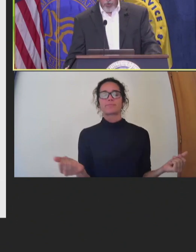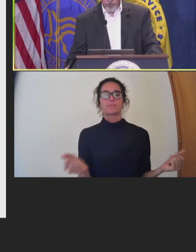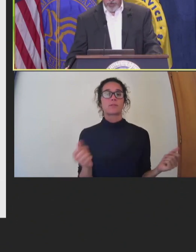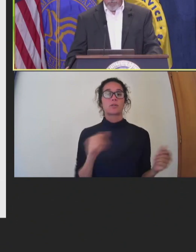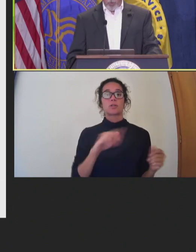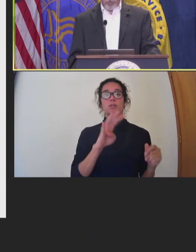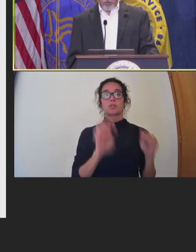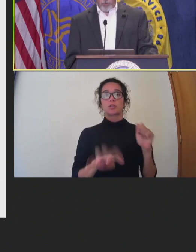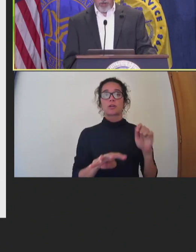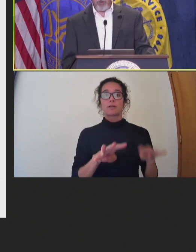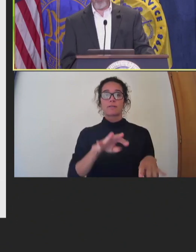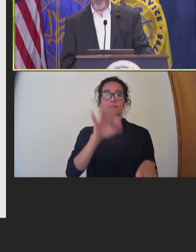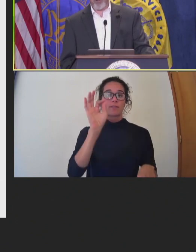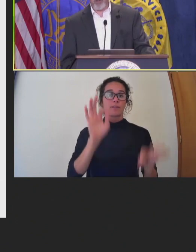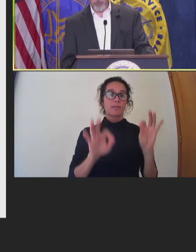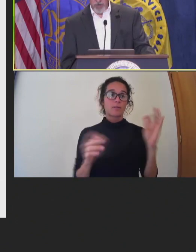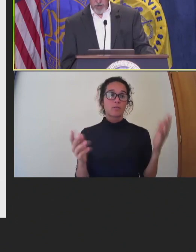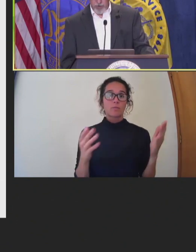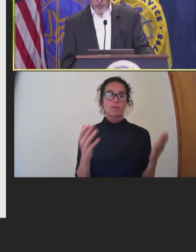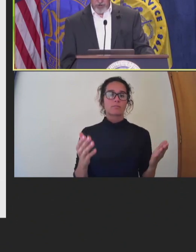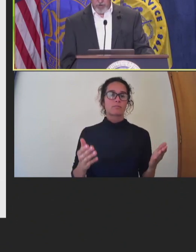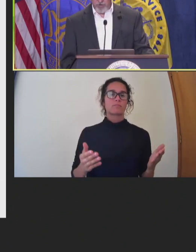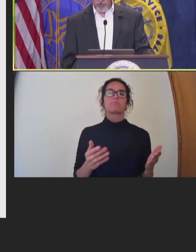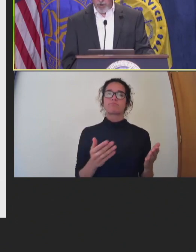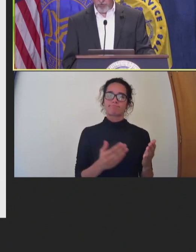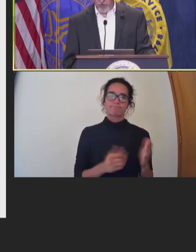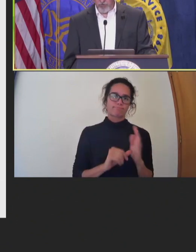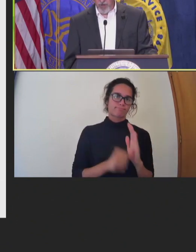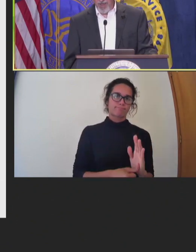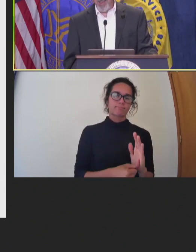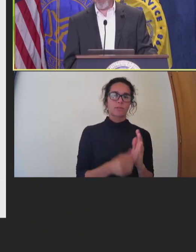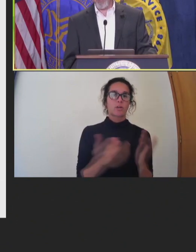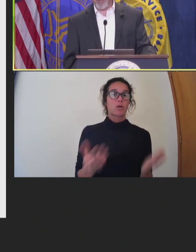the importance of raising awareness and addressing misconceptions and the need for